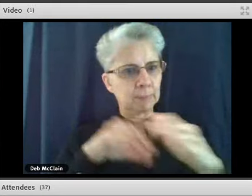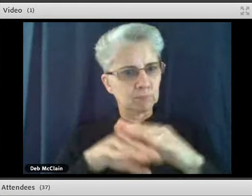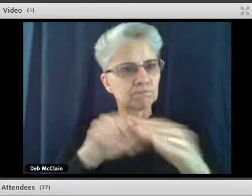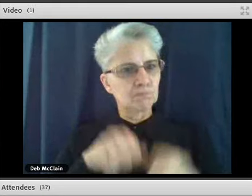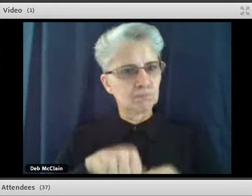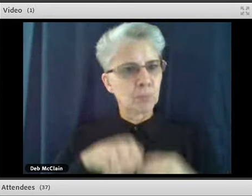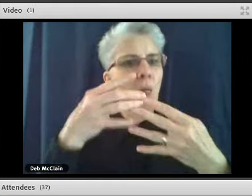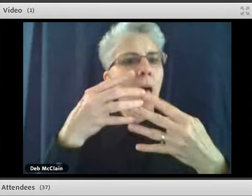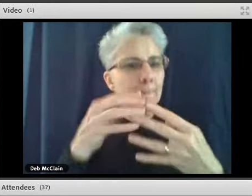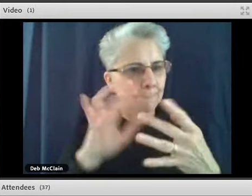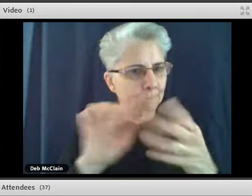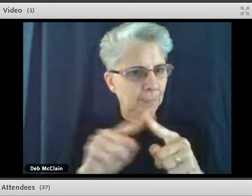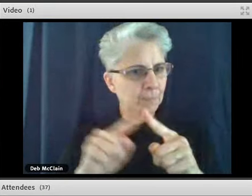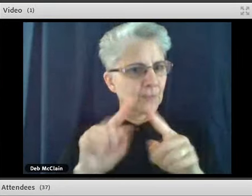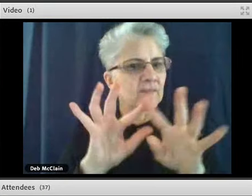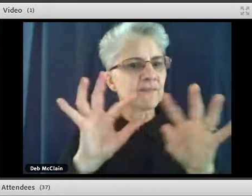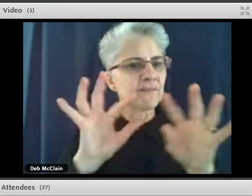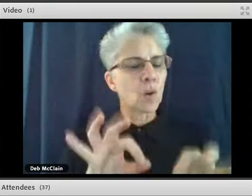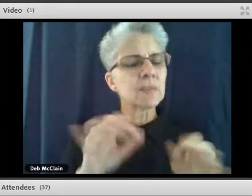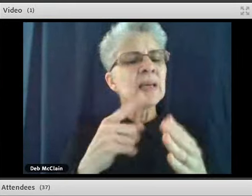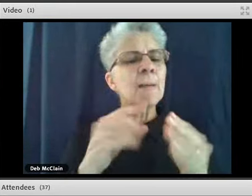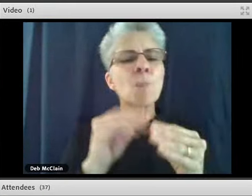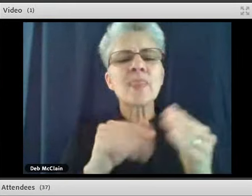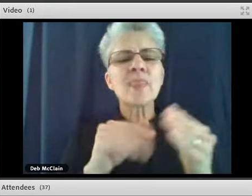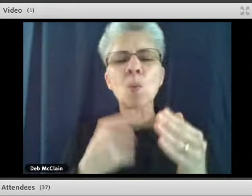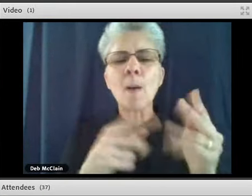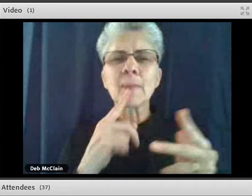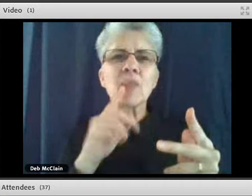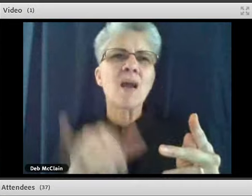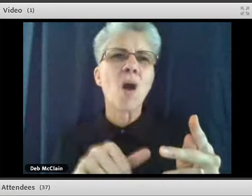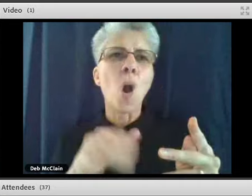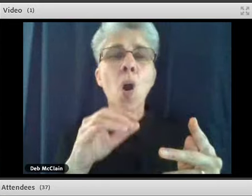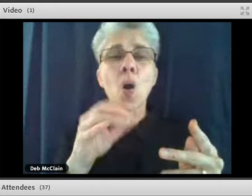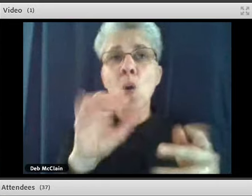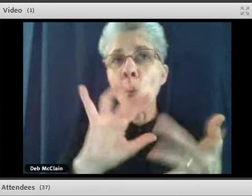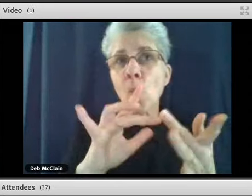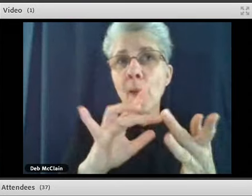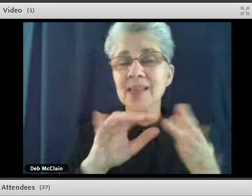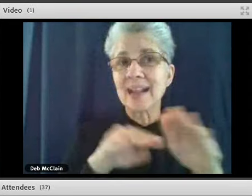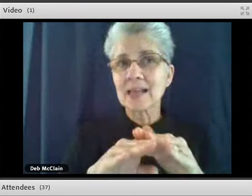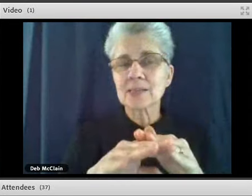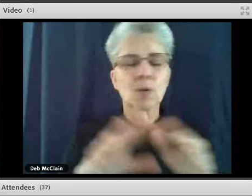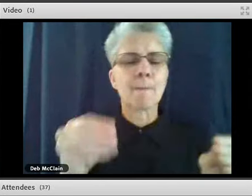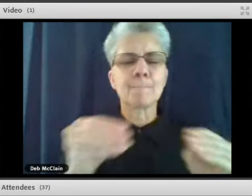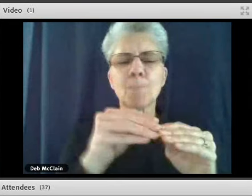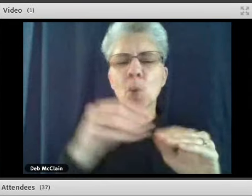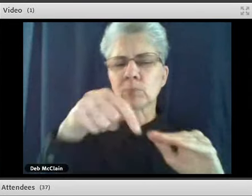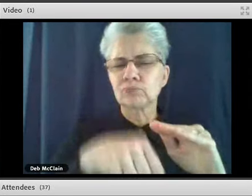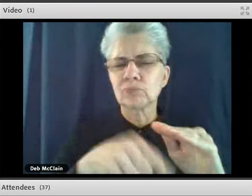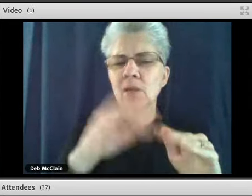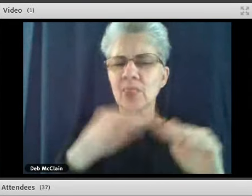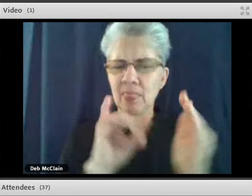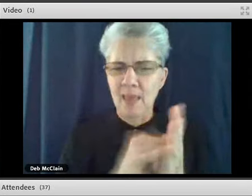is accessible, different things like that. So, it's more than just what people usually think of as, "Oh, is your website accessible?" It's more than that.